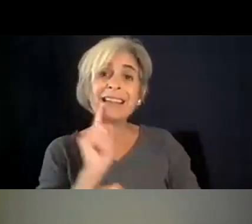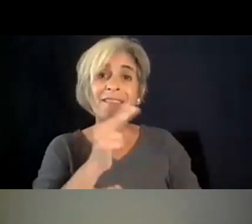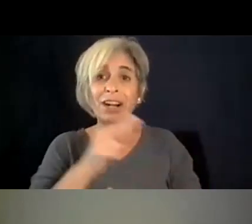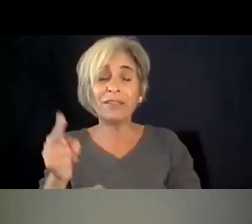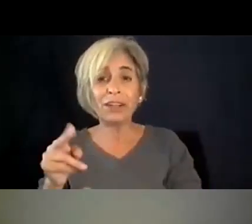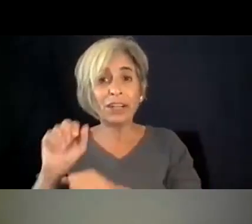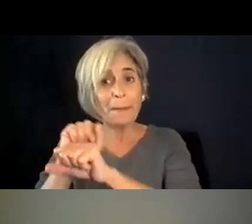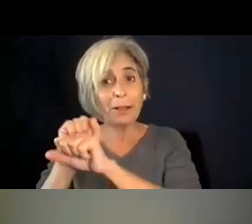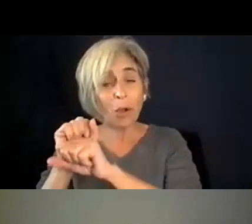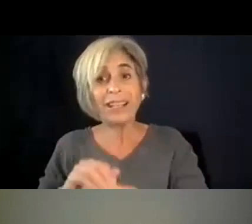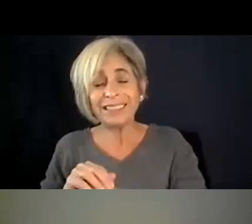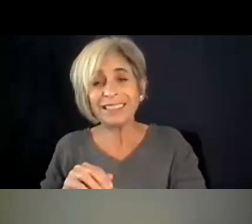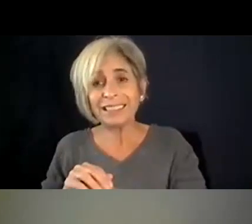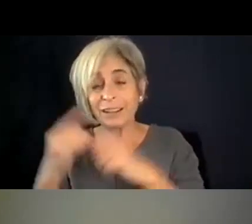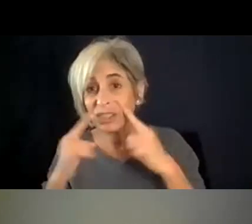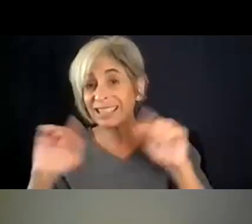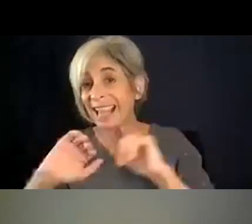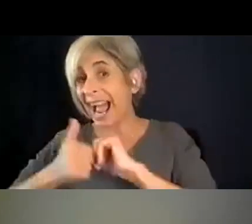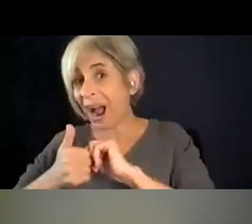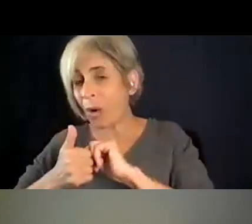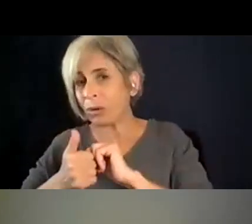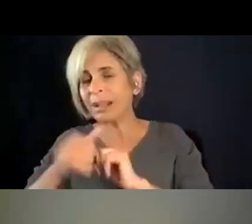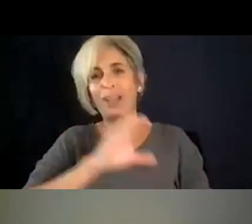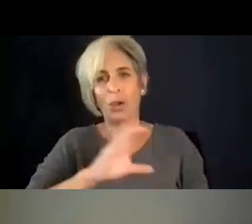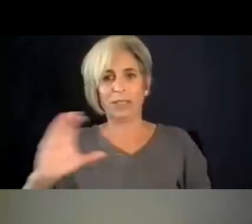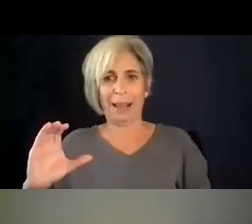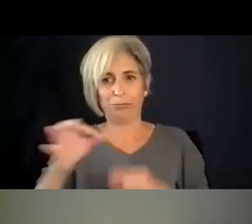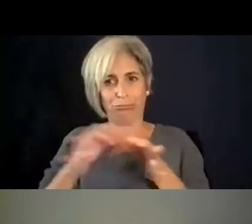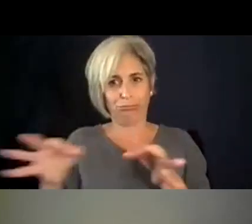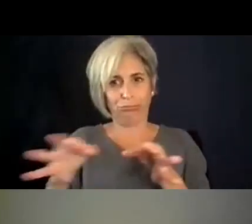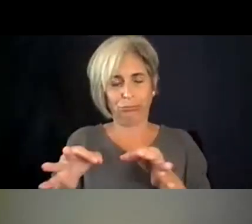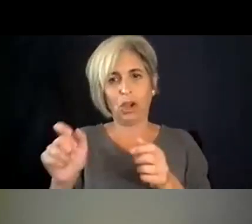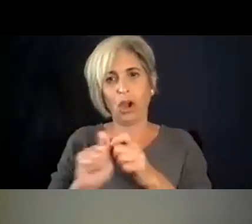to succeed by providing closed captioning and transcripts for those